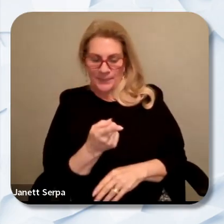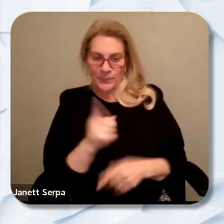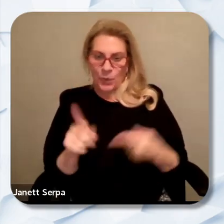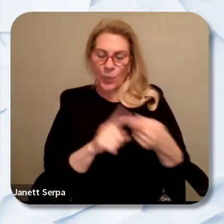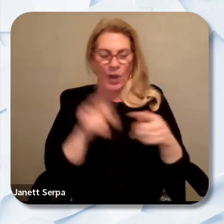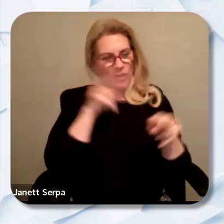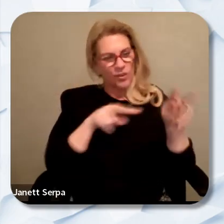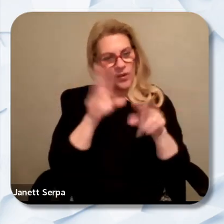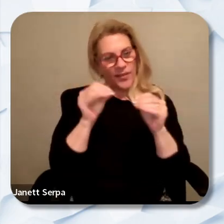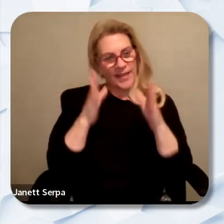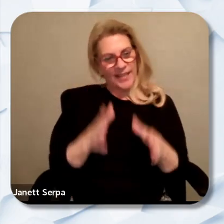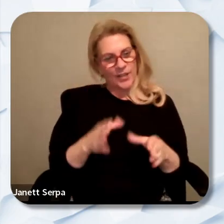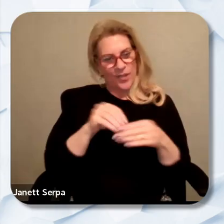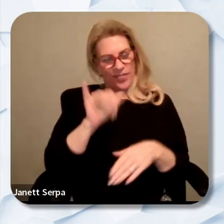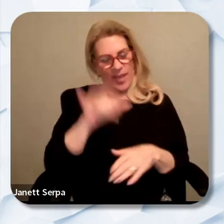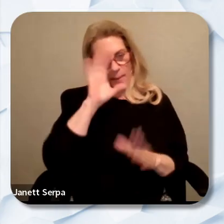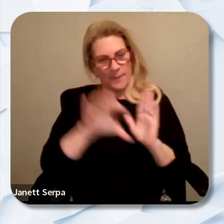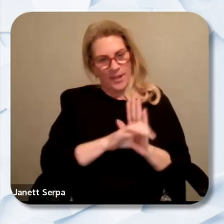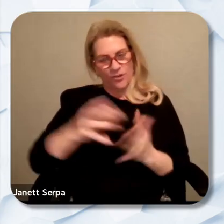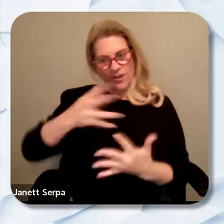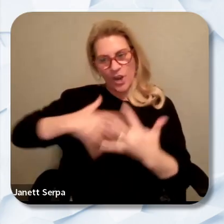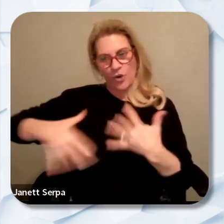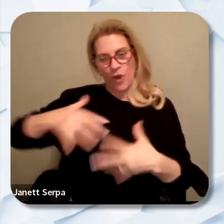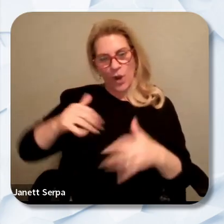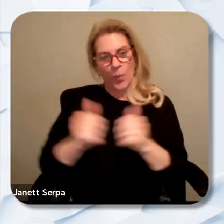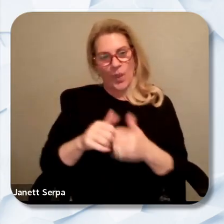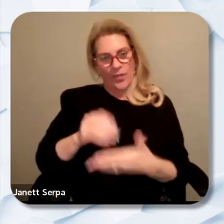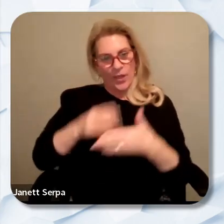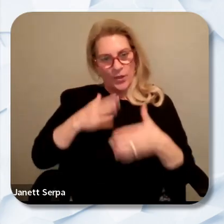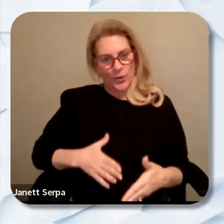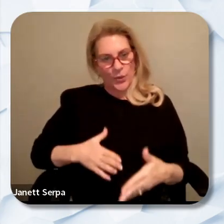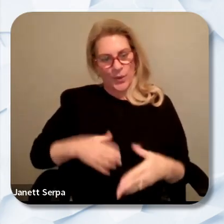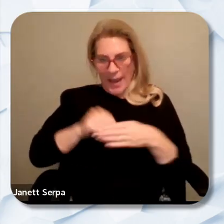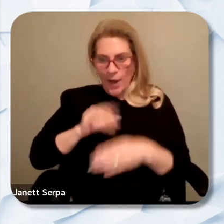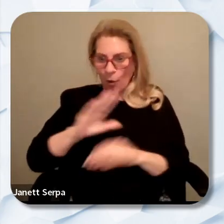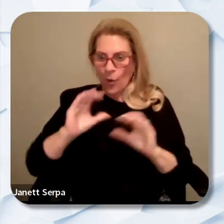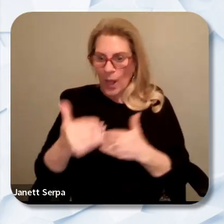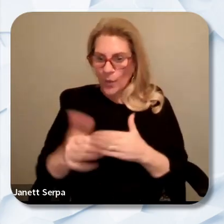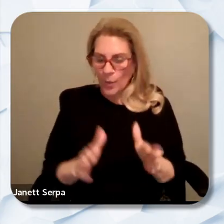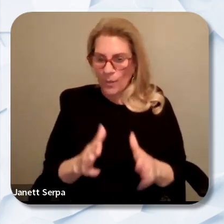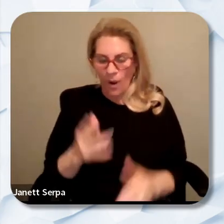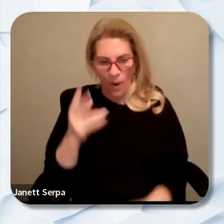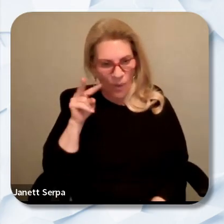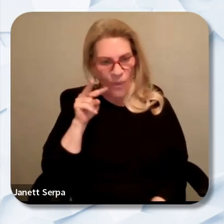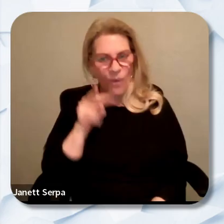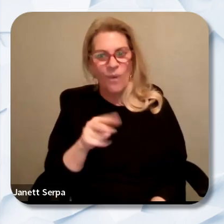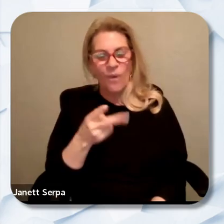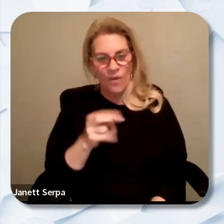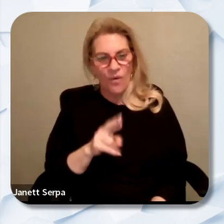at the teacher in this photo interacting with the students in her classroom you see her enjoying